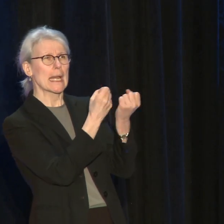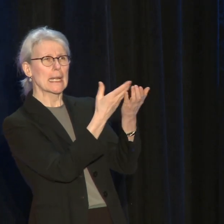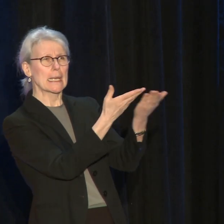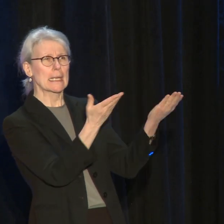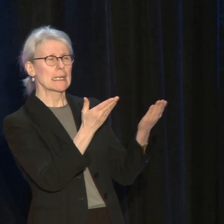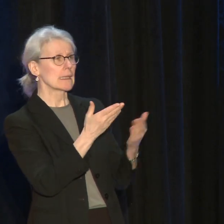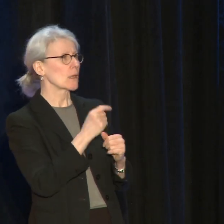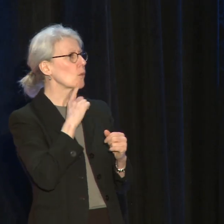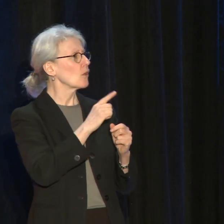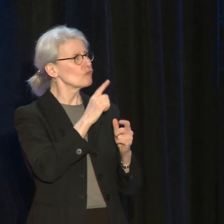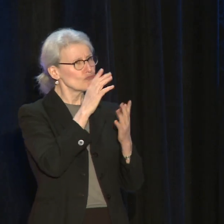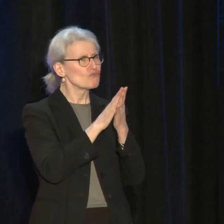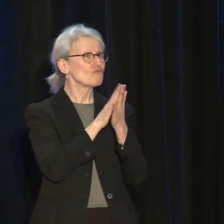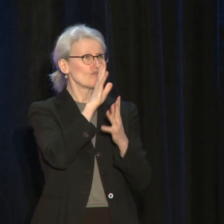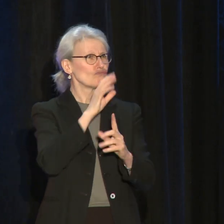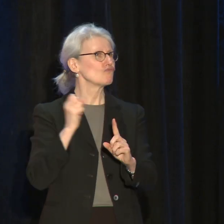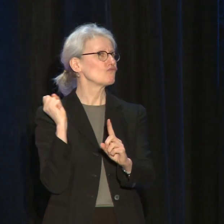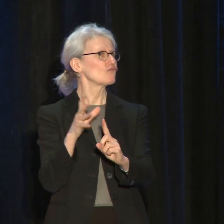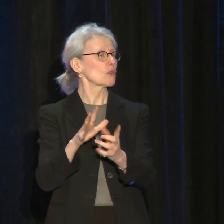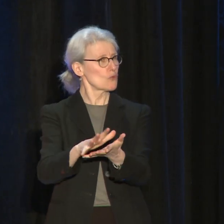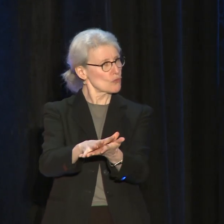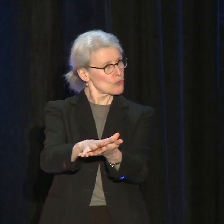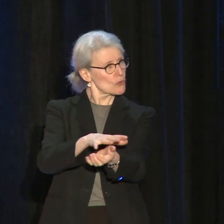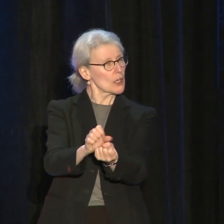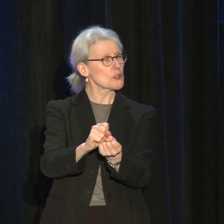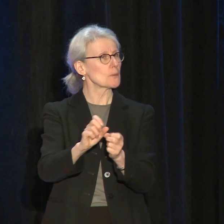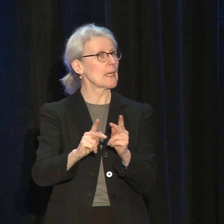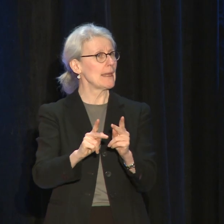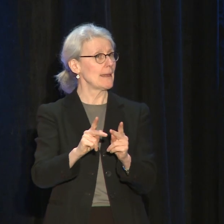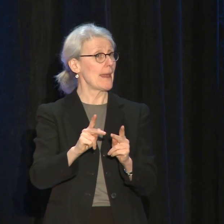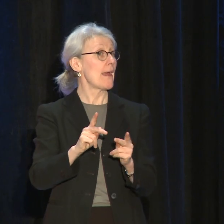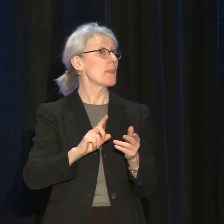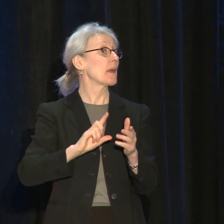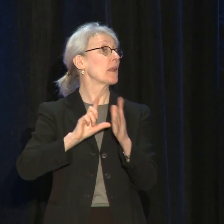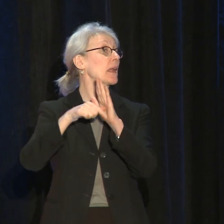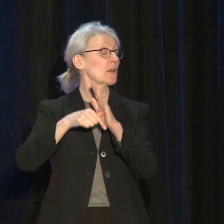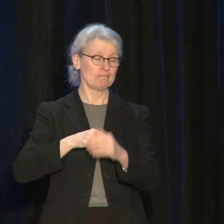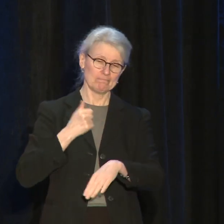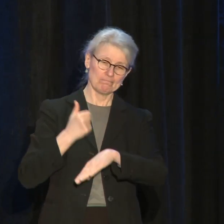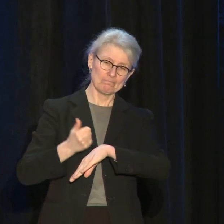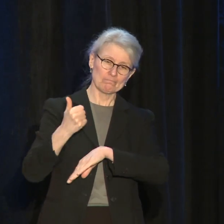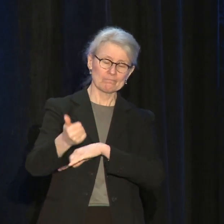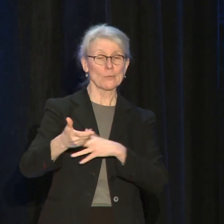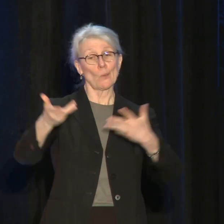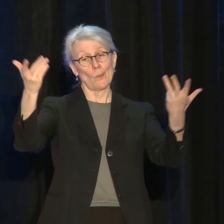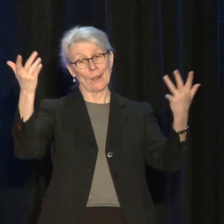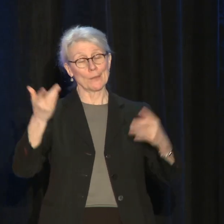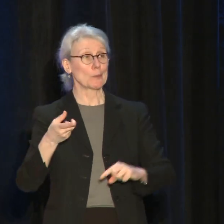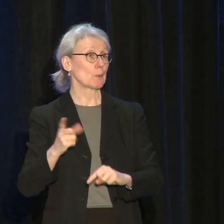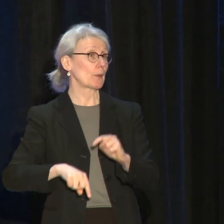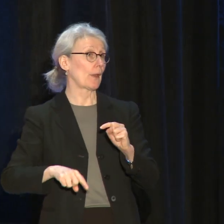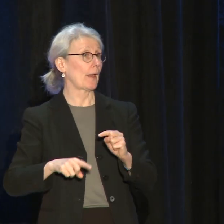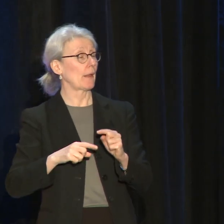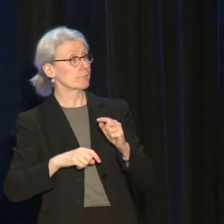will crush people and then penalize them for not being able to stand up under the weight".